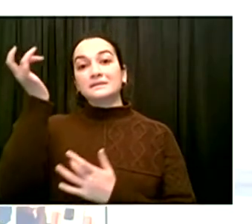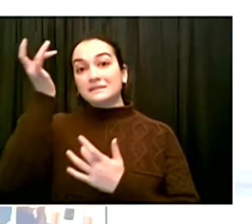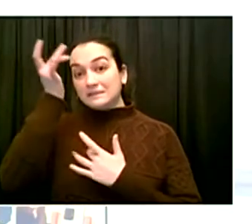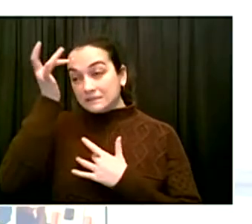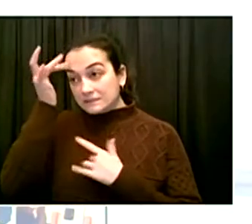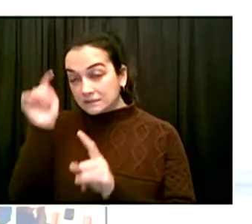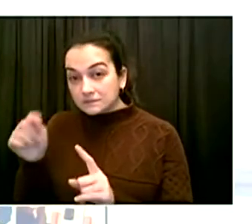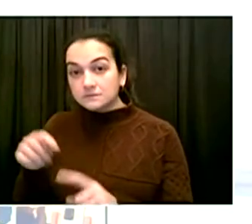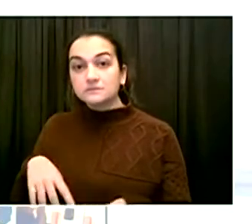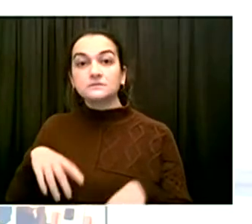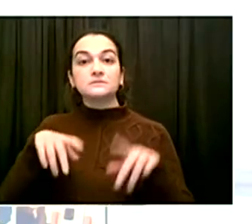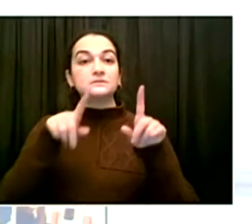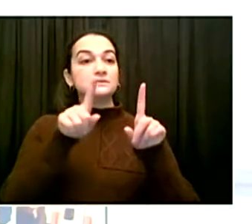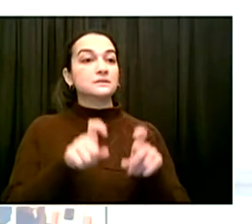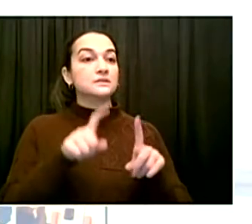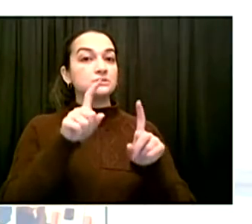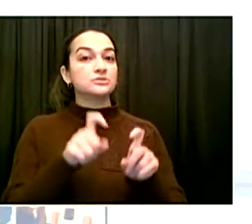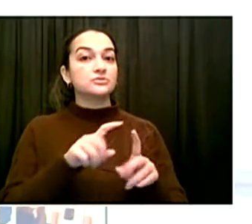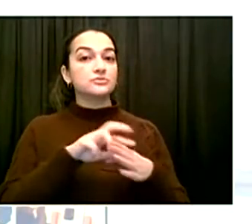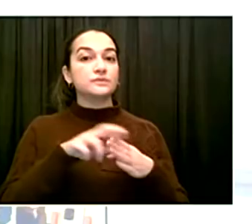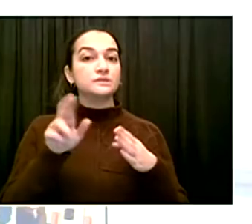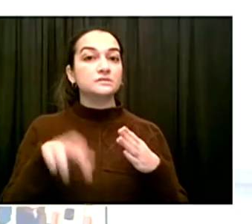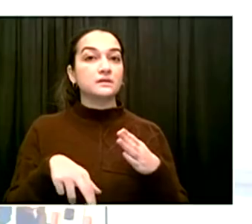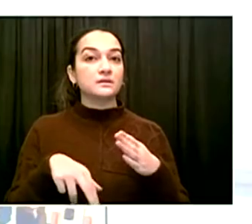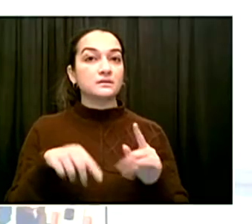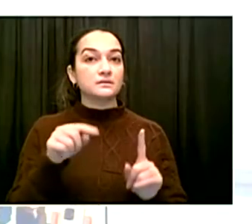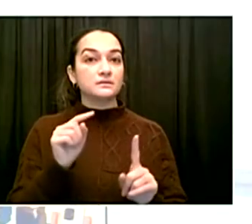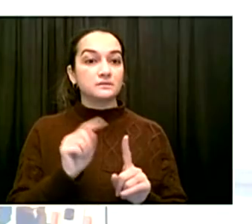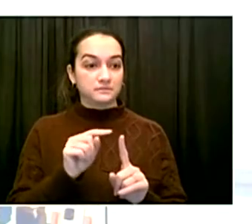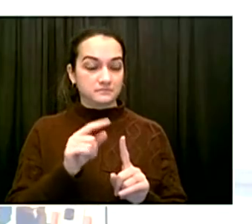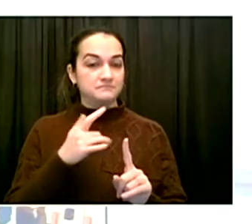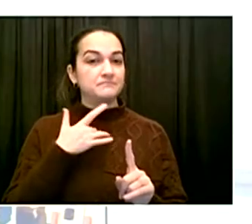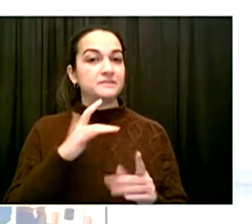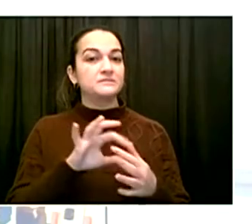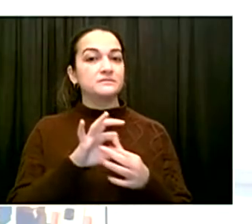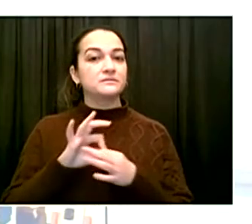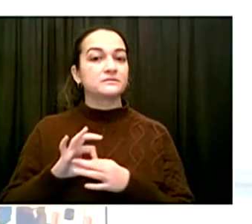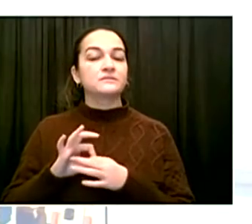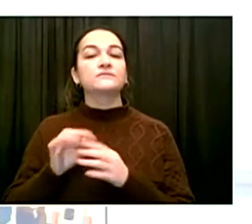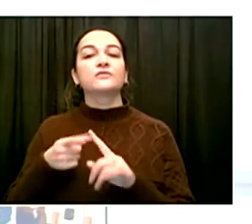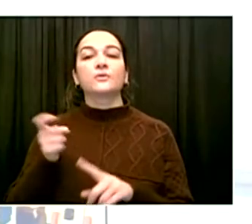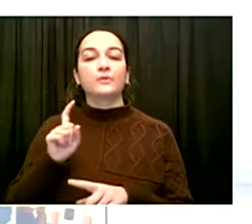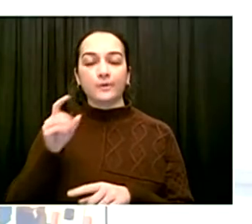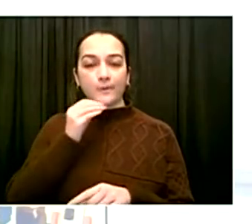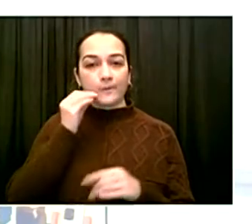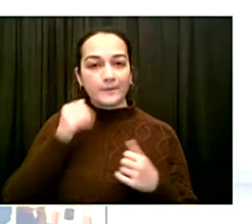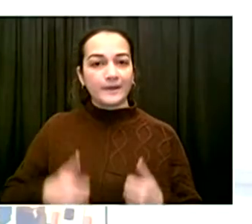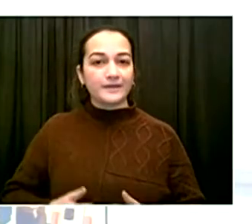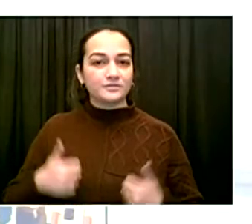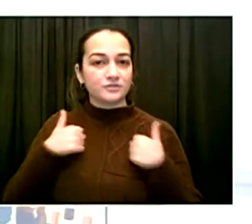ANSWER. DOCTOR? THANKS FOR THE THOUGHTFUL QUESTION. FIRST, JUST TO CONFIRM, THE WAY